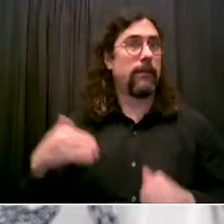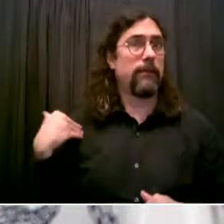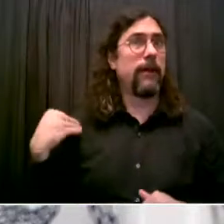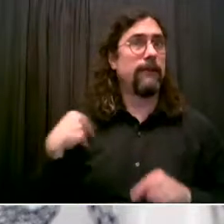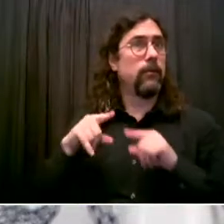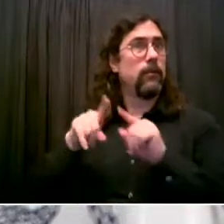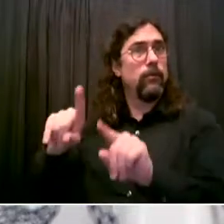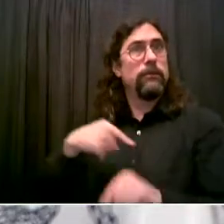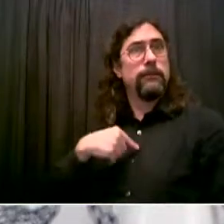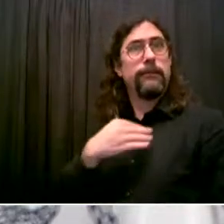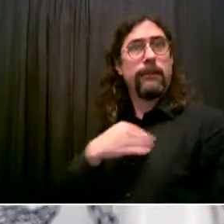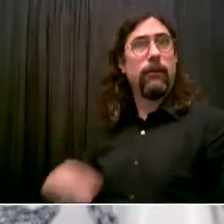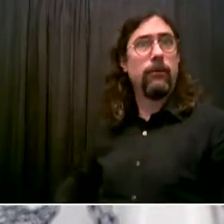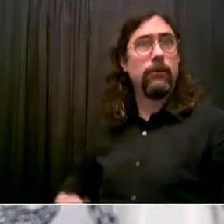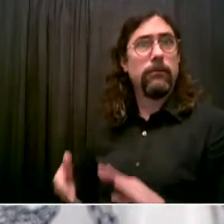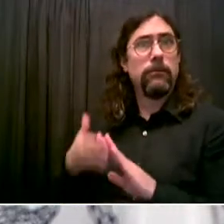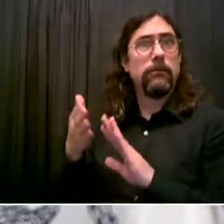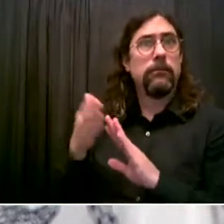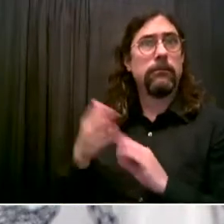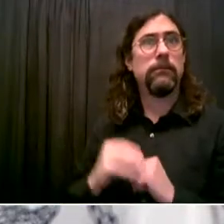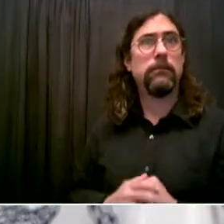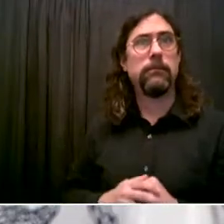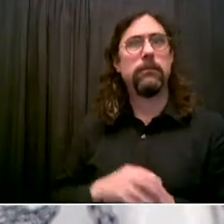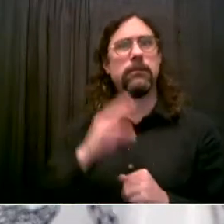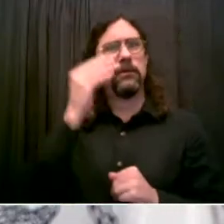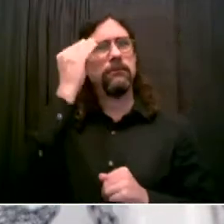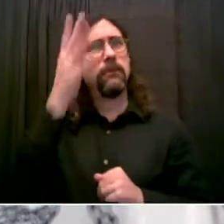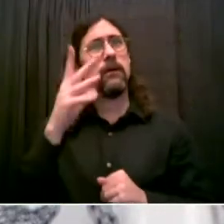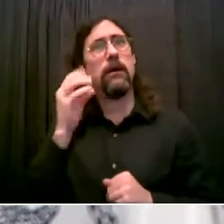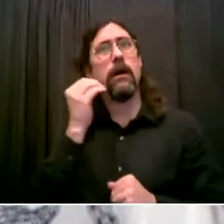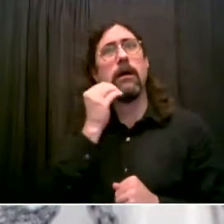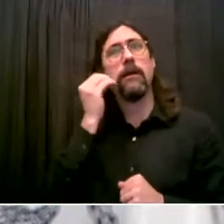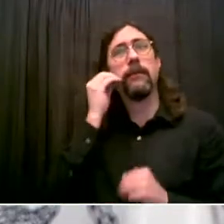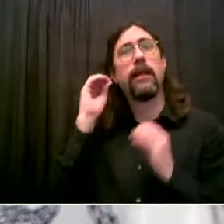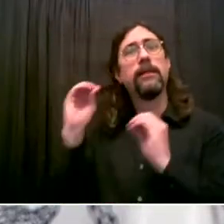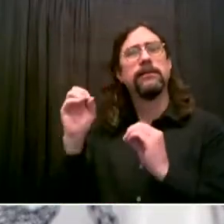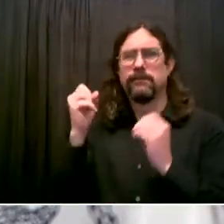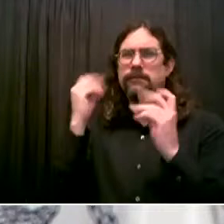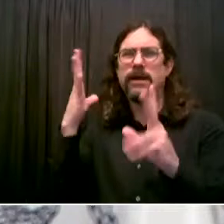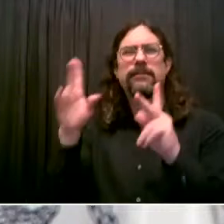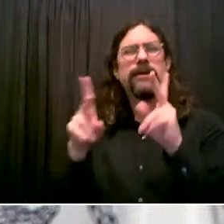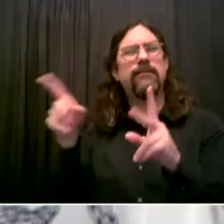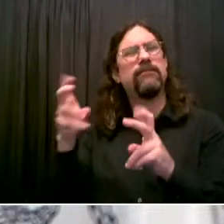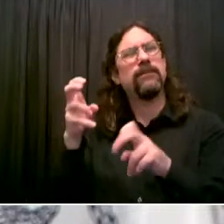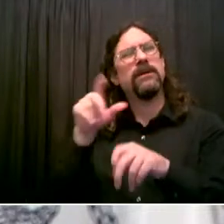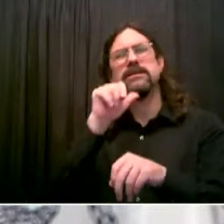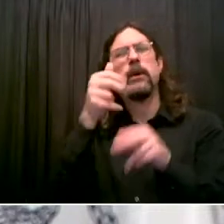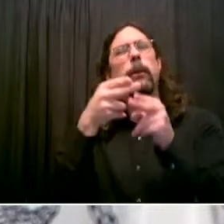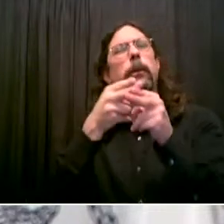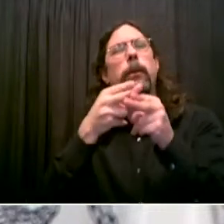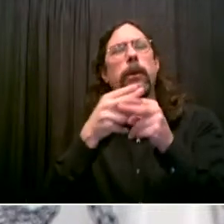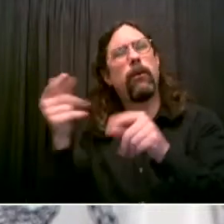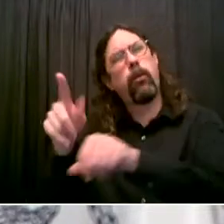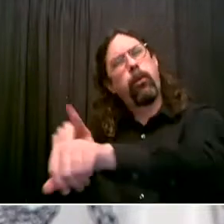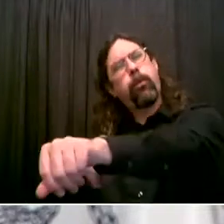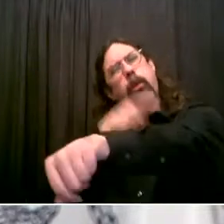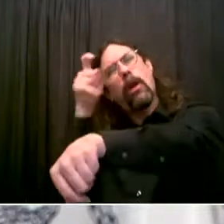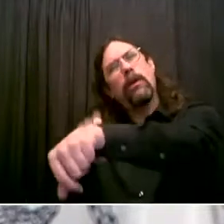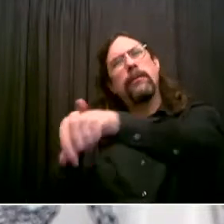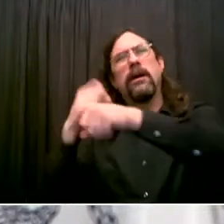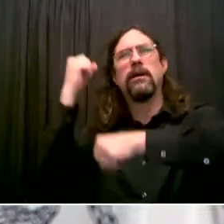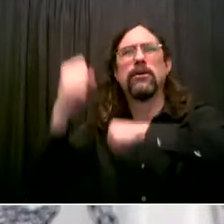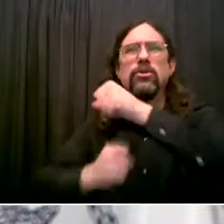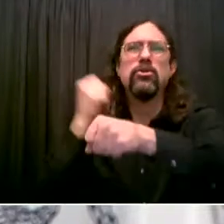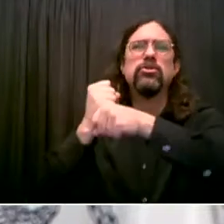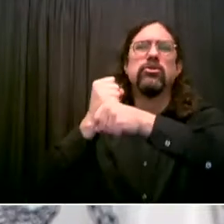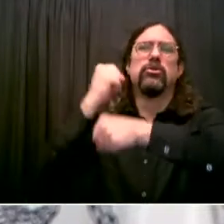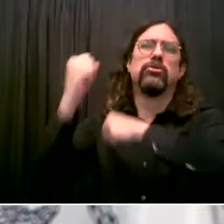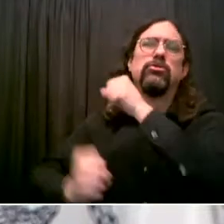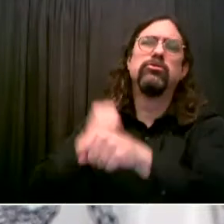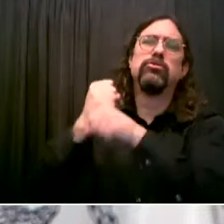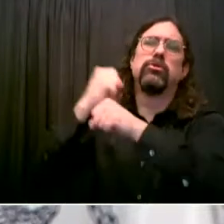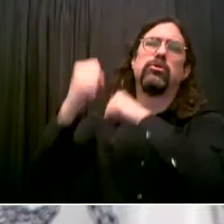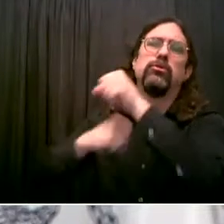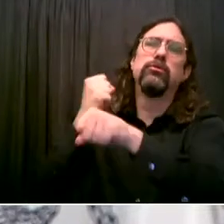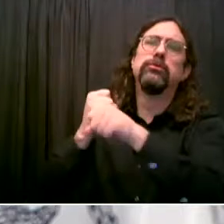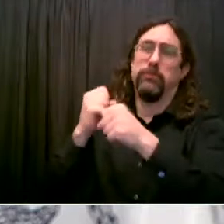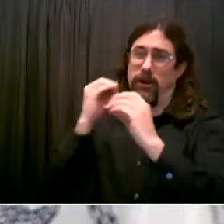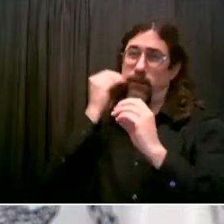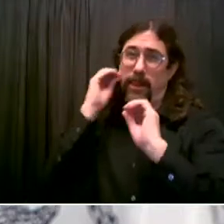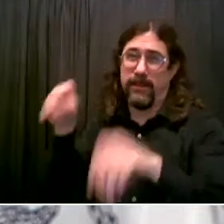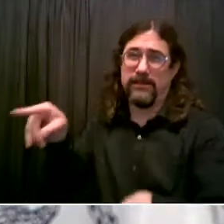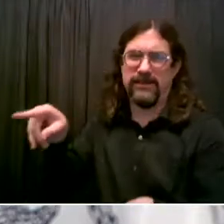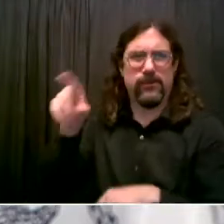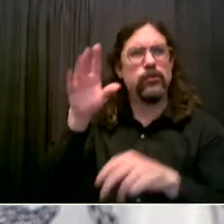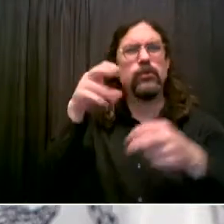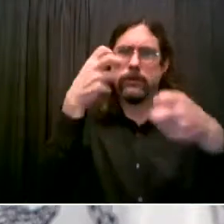THE OUTREACH WORKES RASY, COME